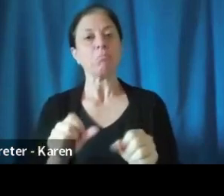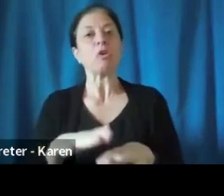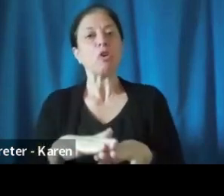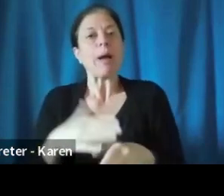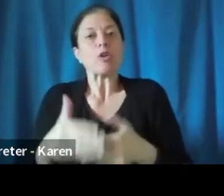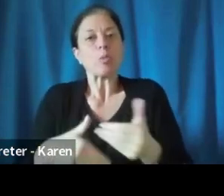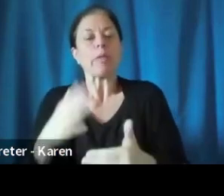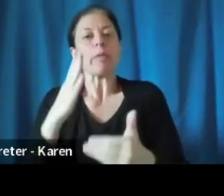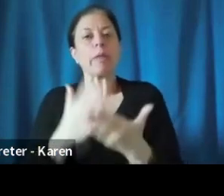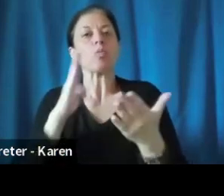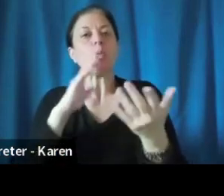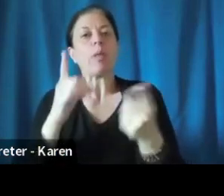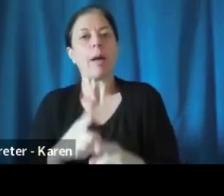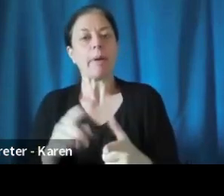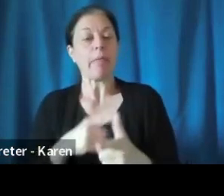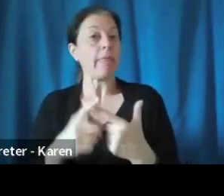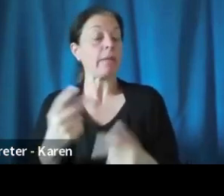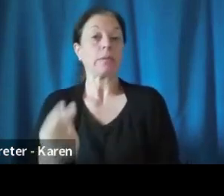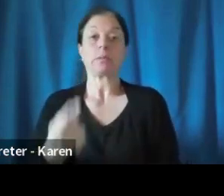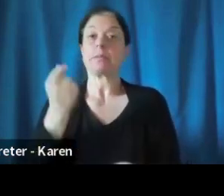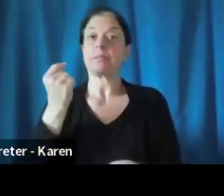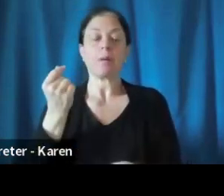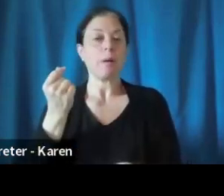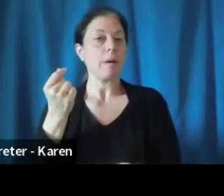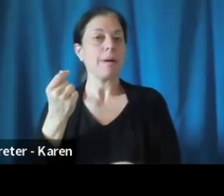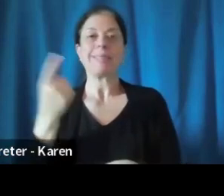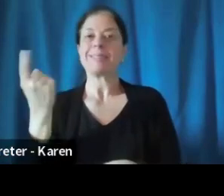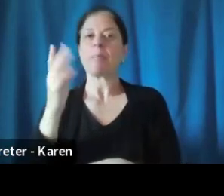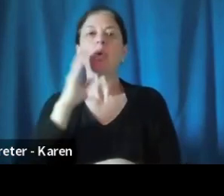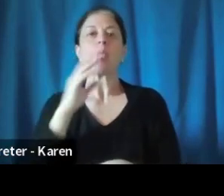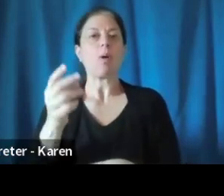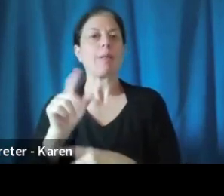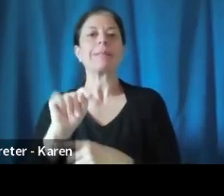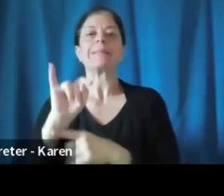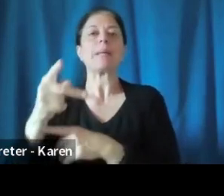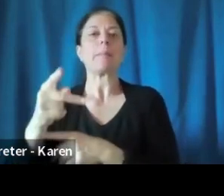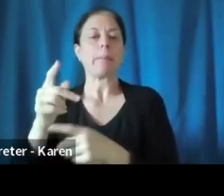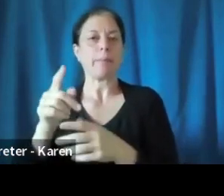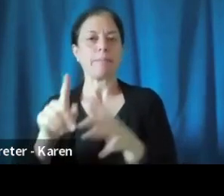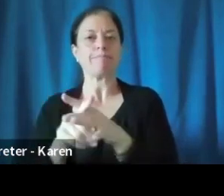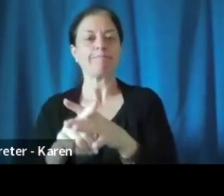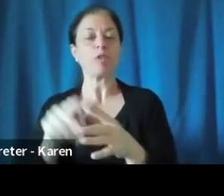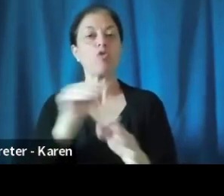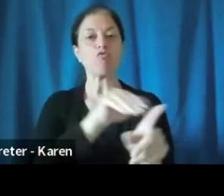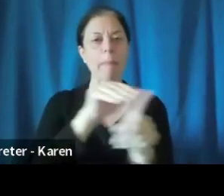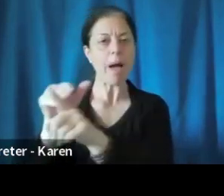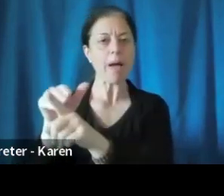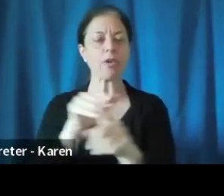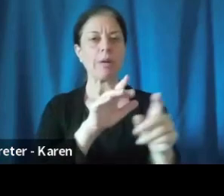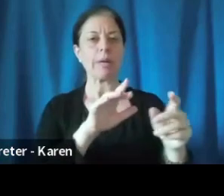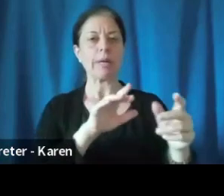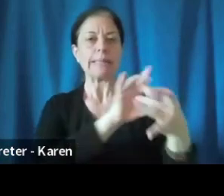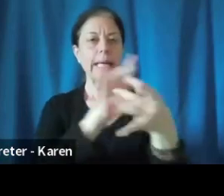and pulling all the levers they possibly can. Gradually things start to happen and then suddenly seemingly out of the